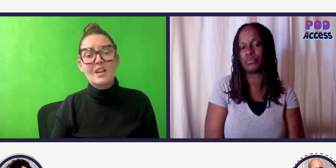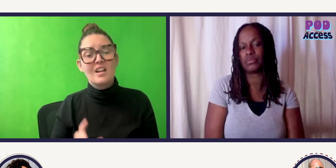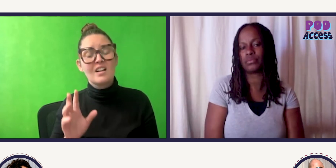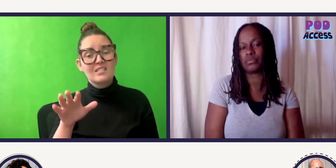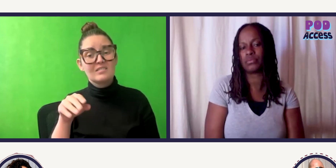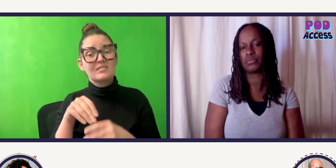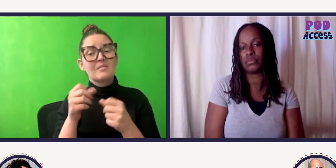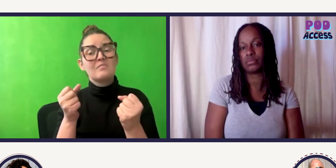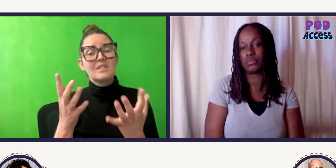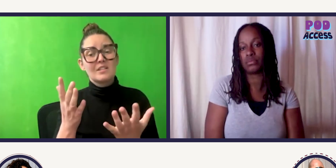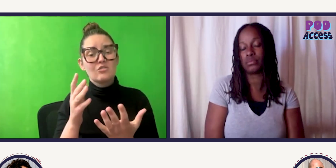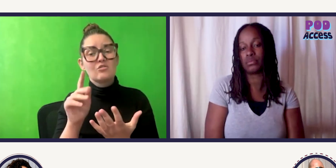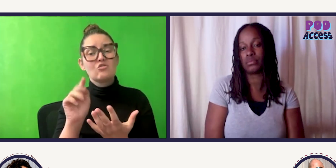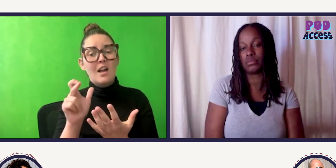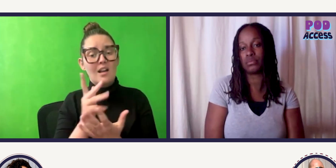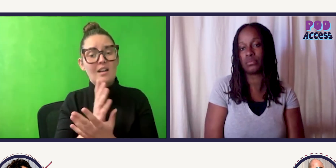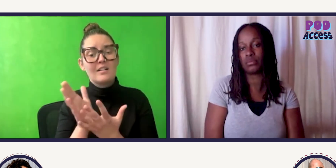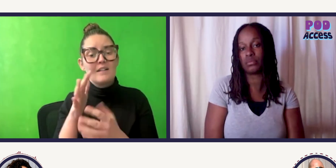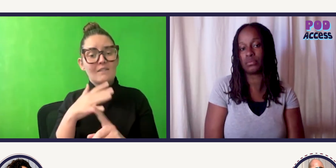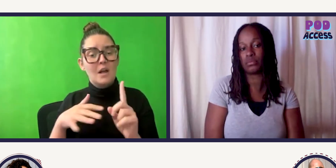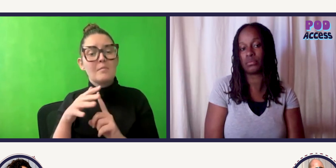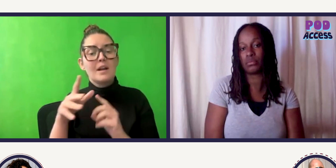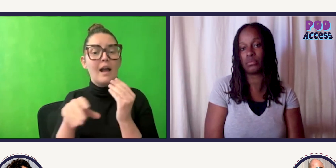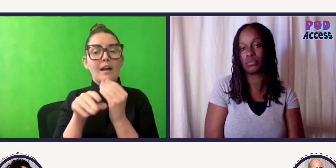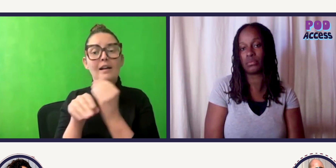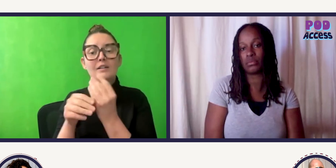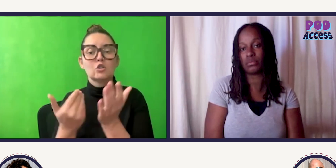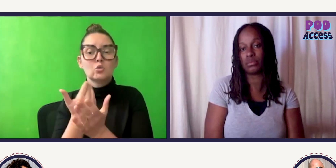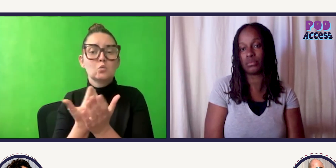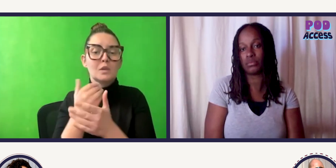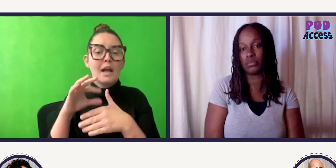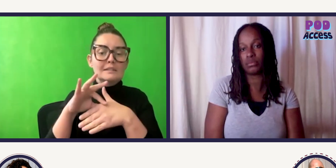In a multitrack environment, adding new content is as easy as adding a new track and